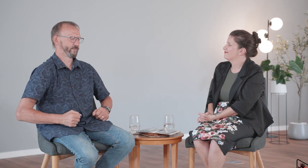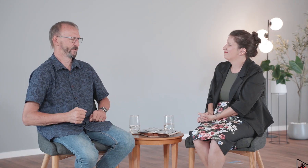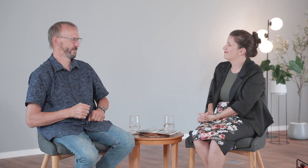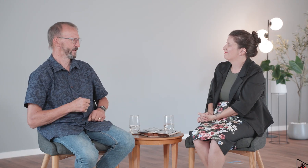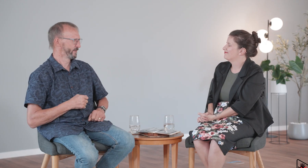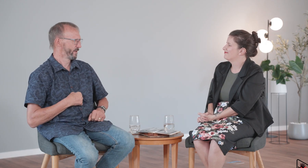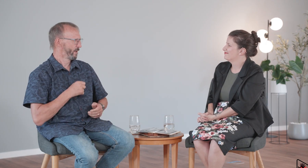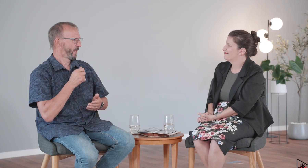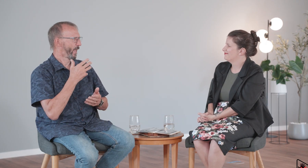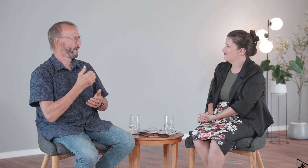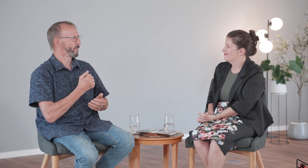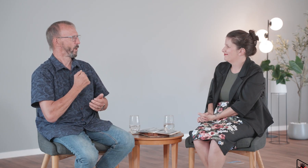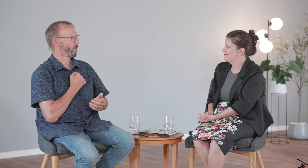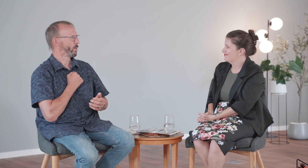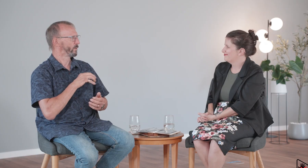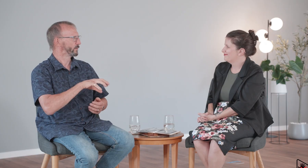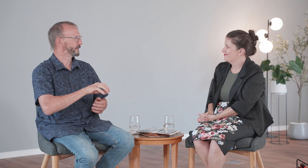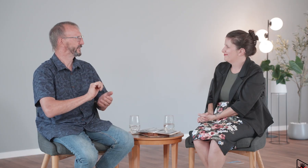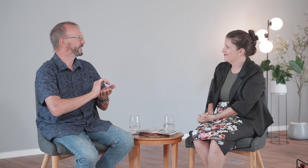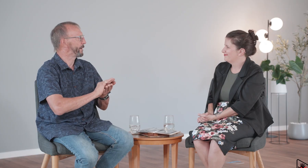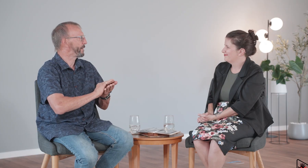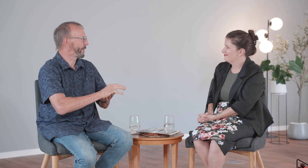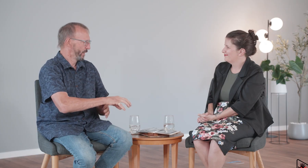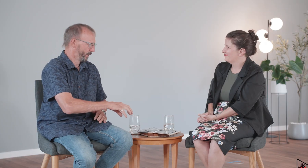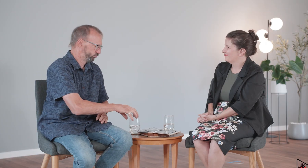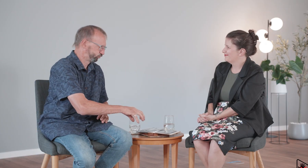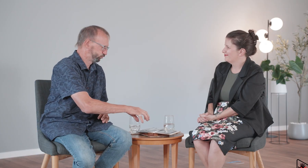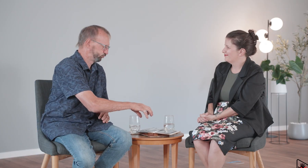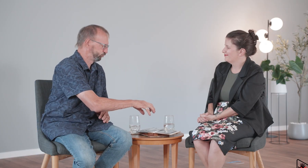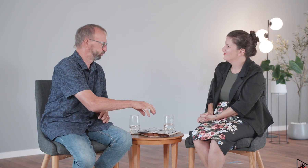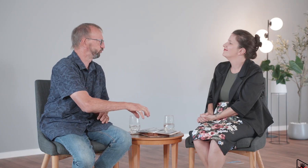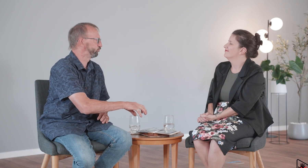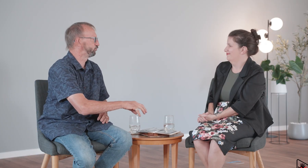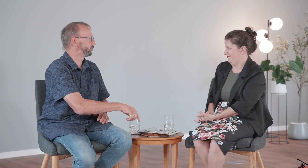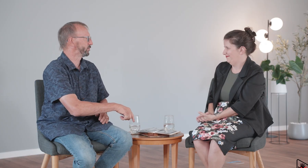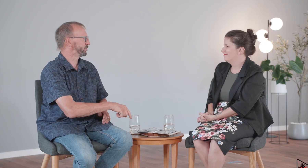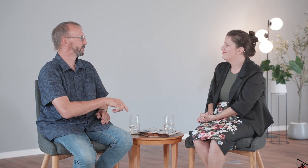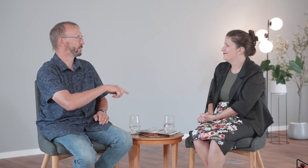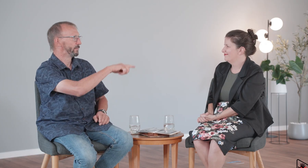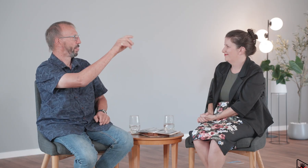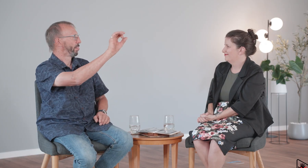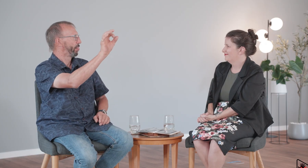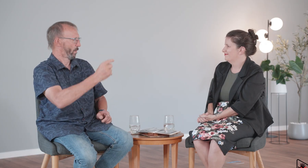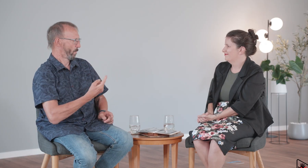gruff sort of guy. And at that time, I had my own electric sander. I was the only one